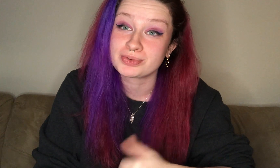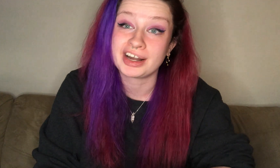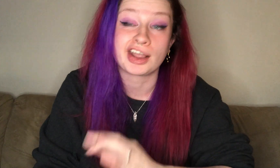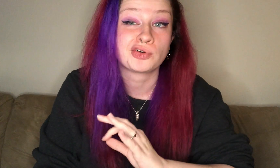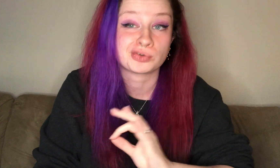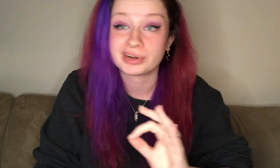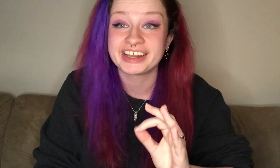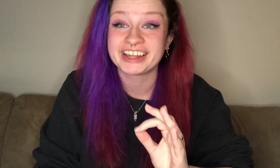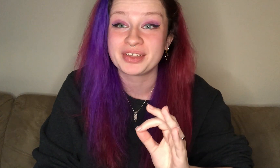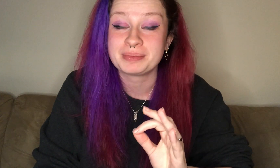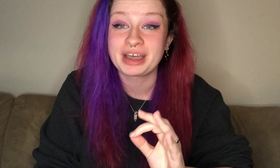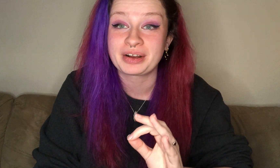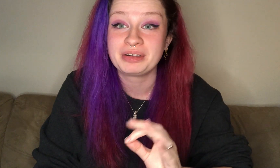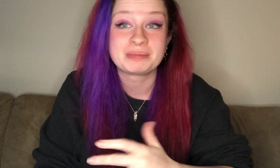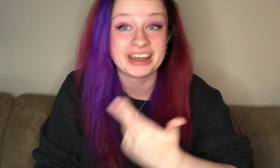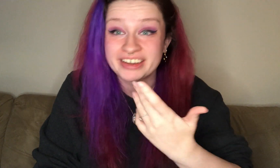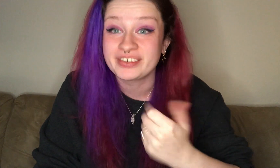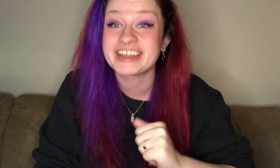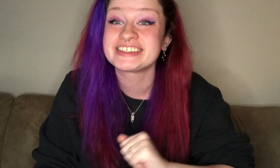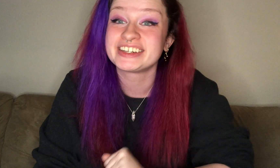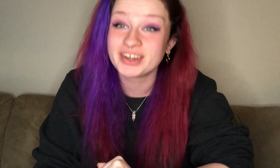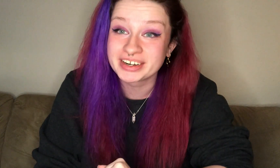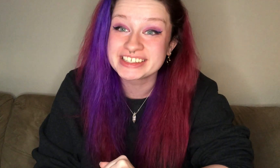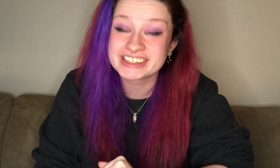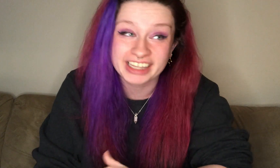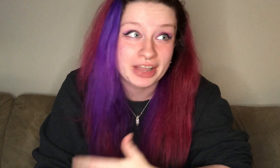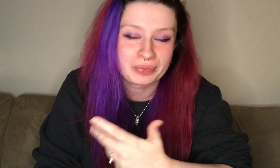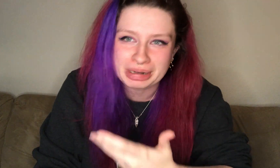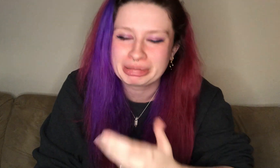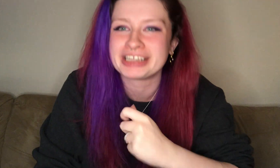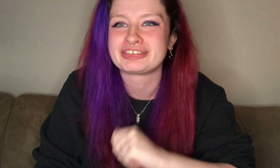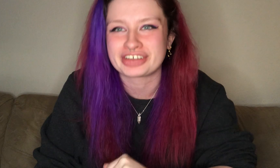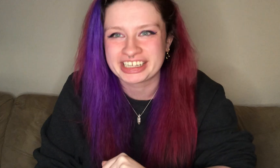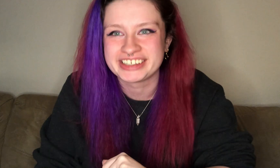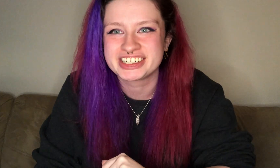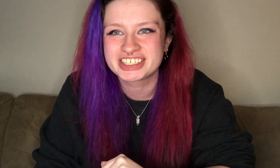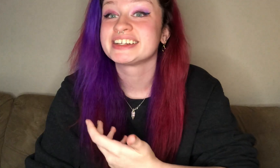running really loud in the background and my deaf ass didn't notice until i replayed the footage